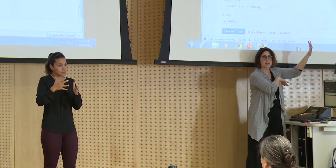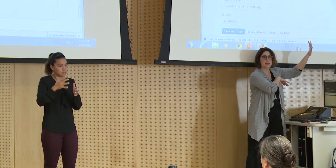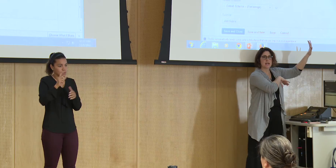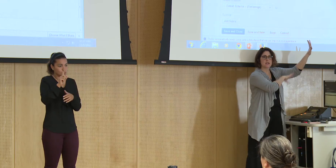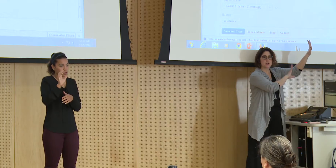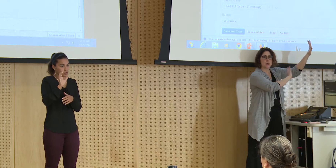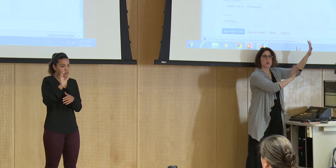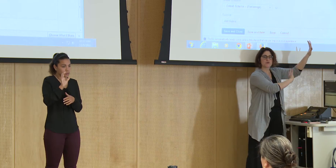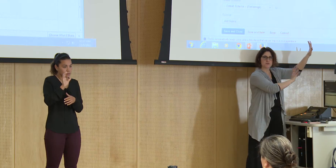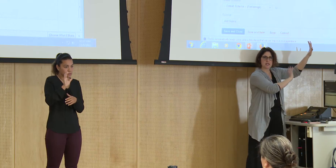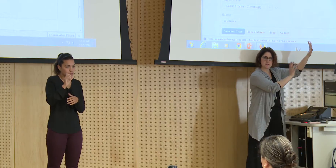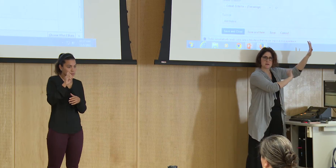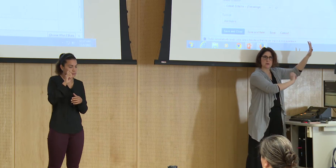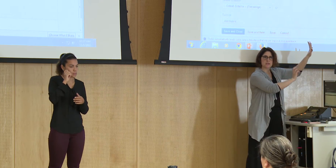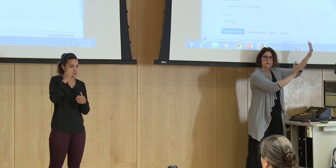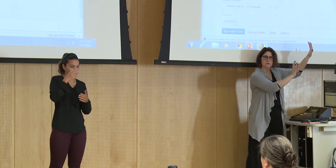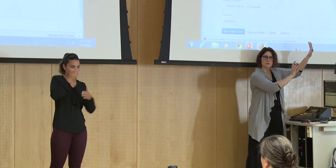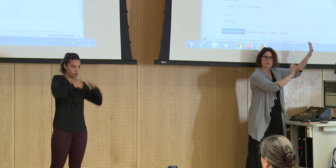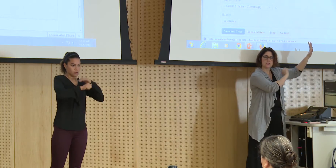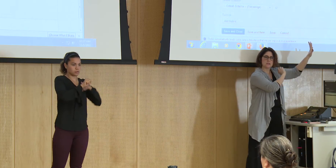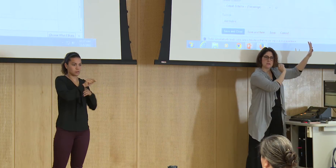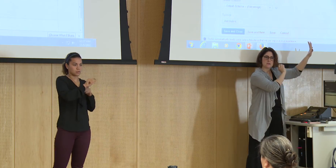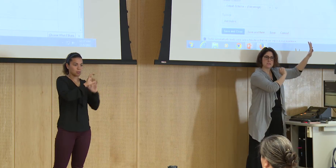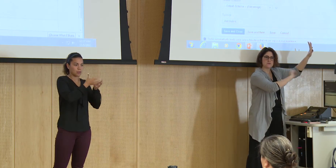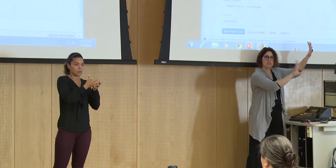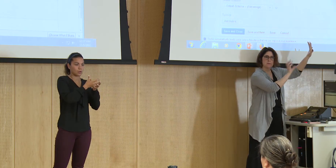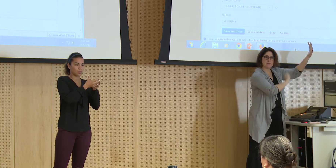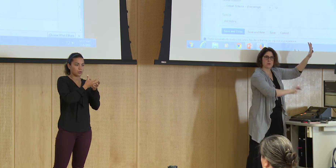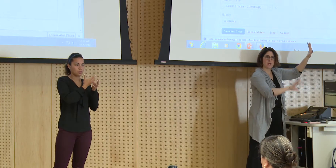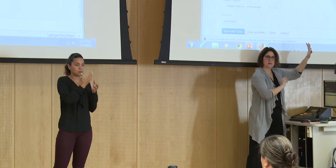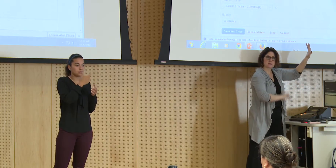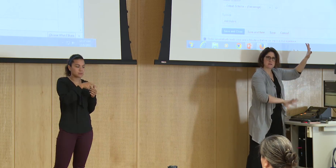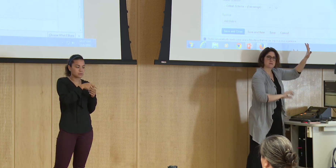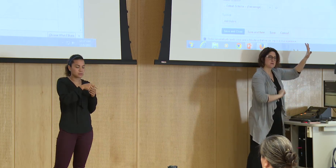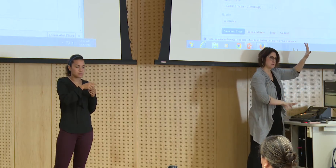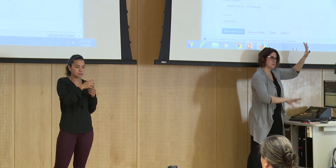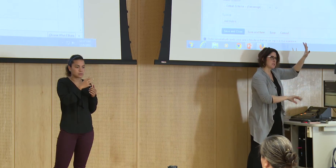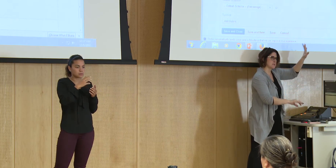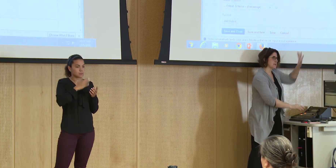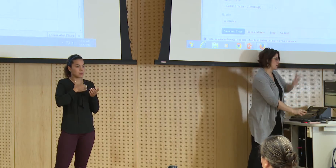and it knows that it's going to divvy up the weights itself.